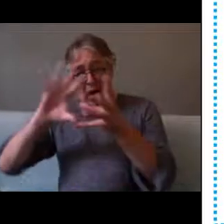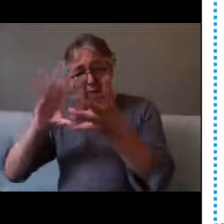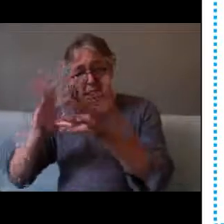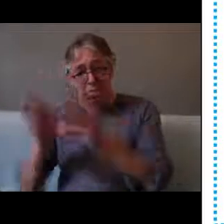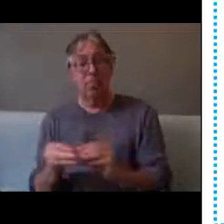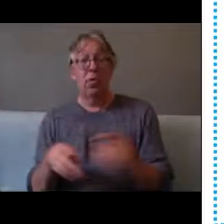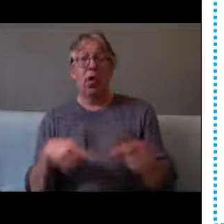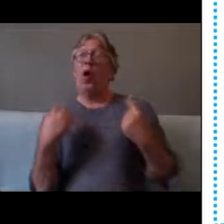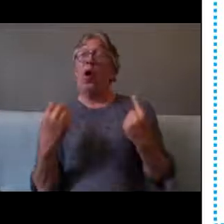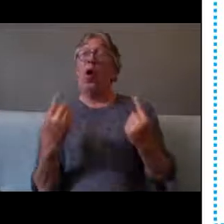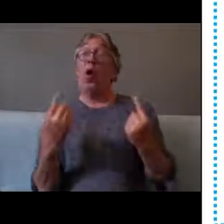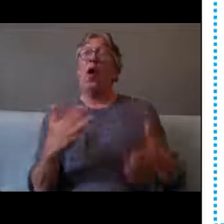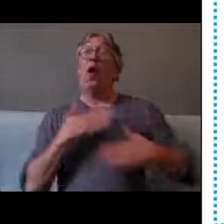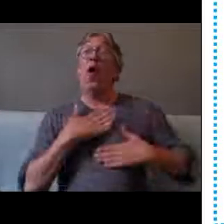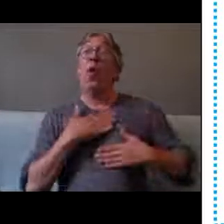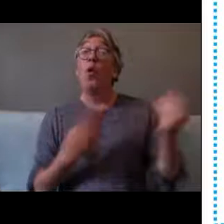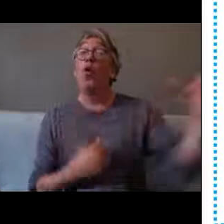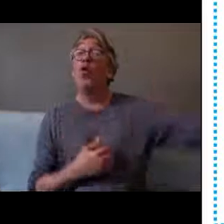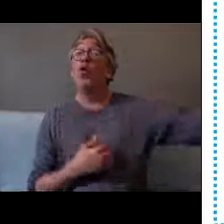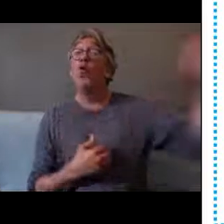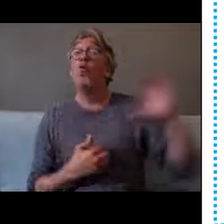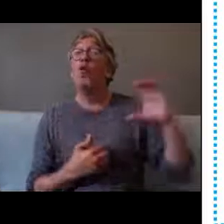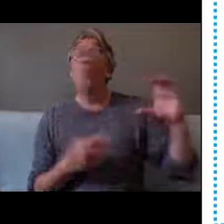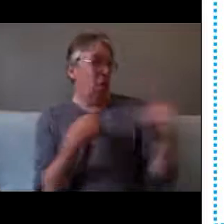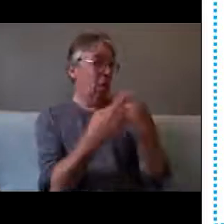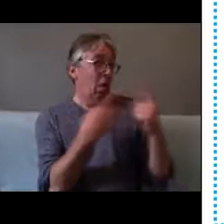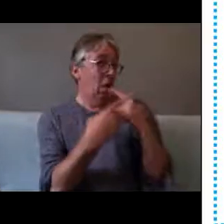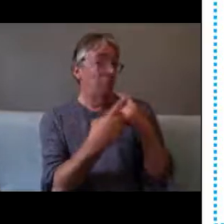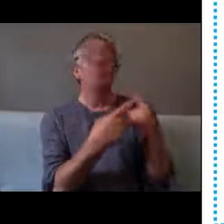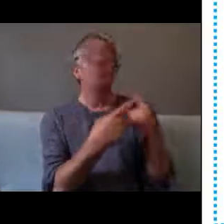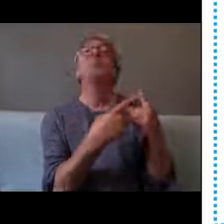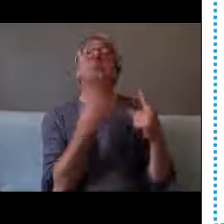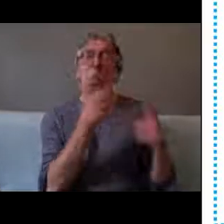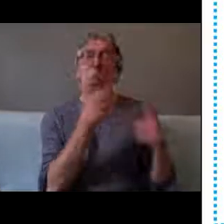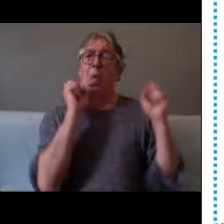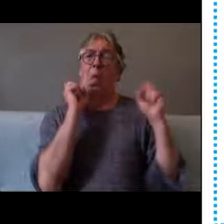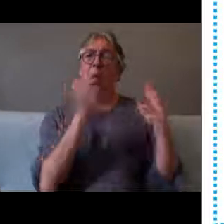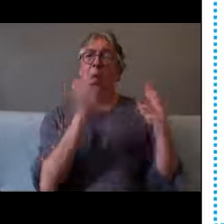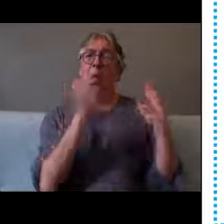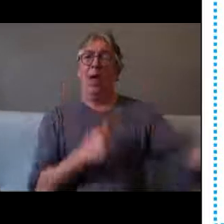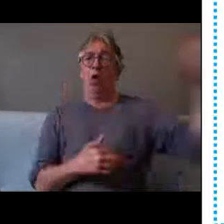to support beneficiaries and ensure the continuation of the projects.